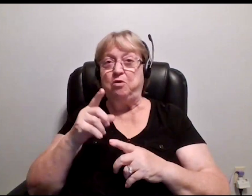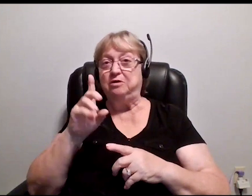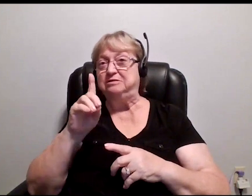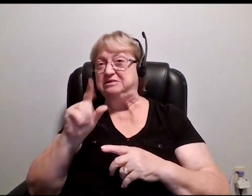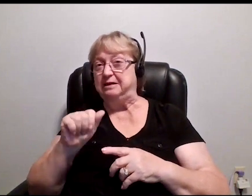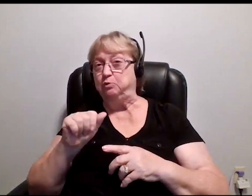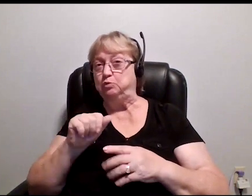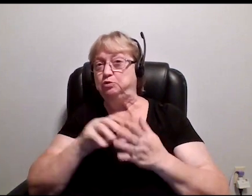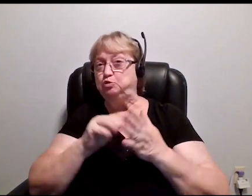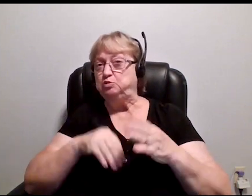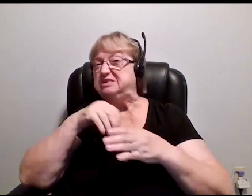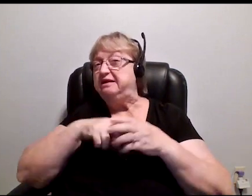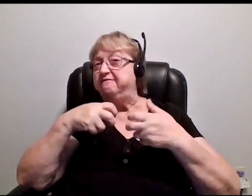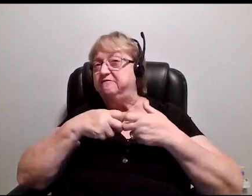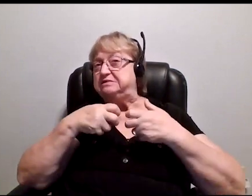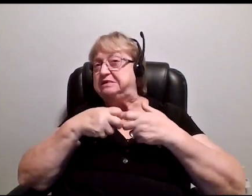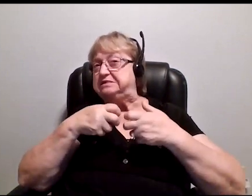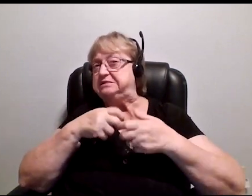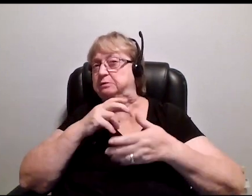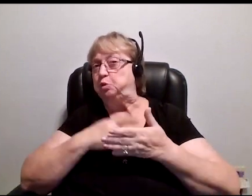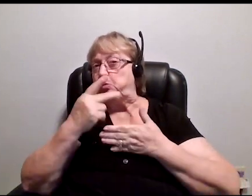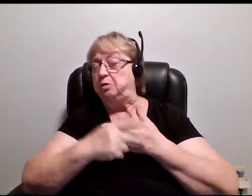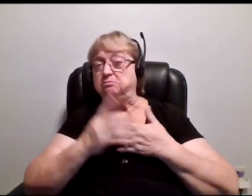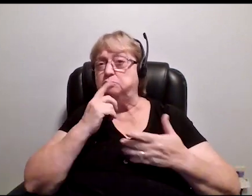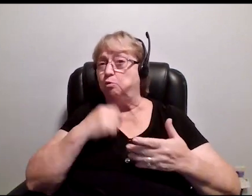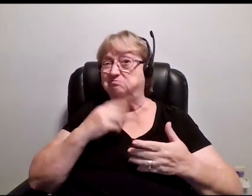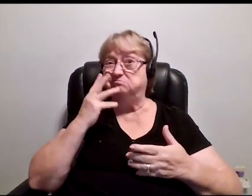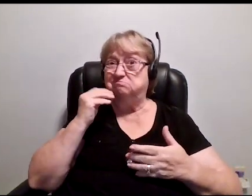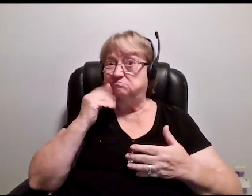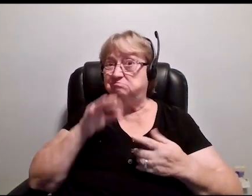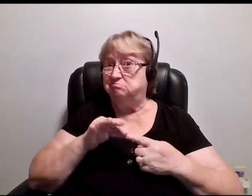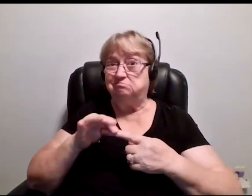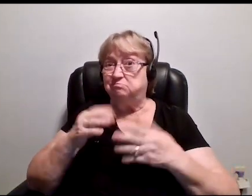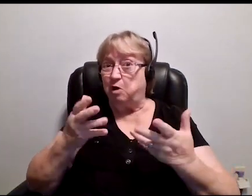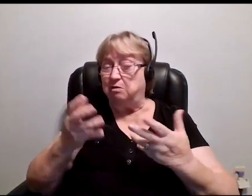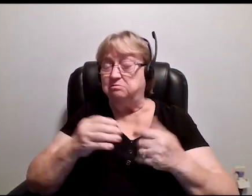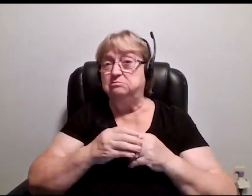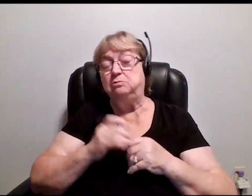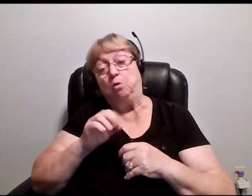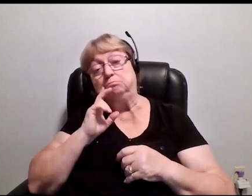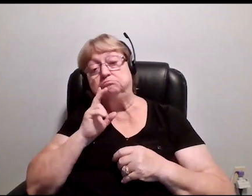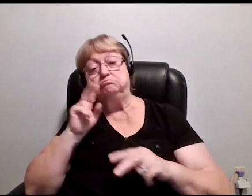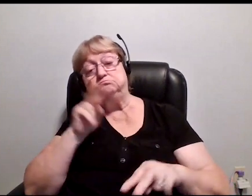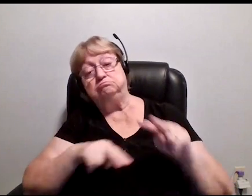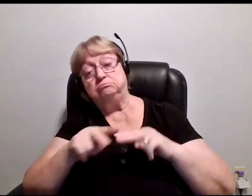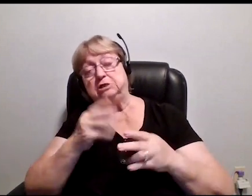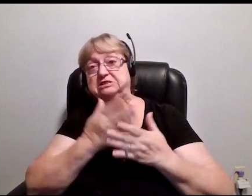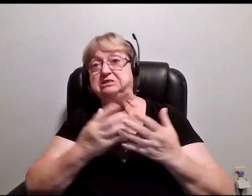What are the experiences unique to disabled students? Or we could look at what are some intersectional experiences.